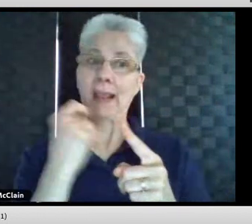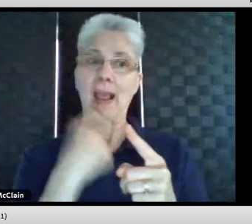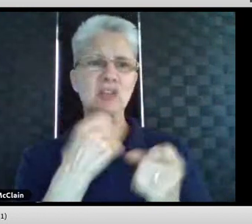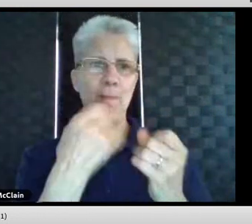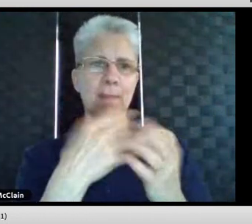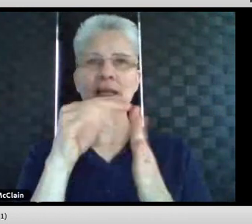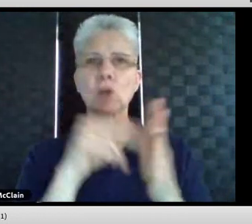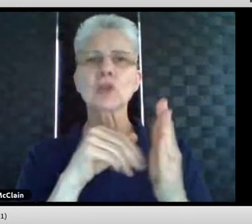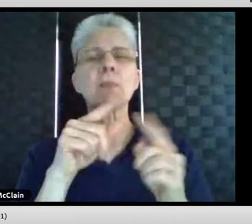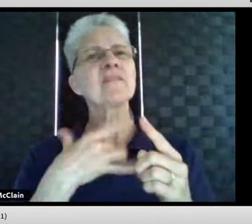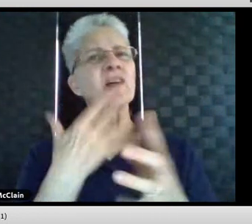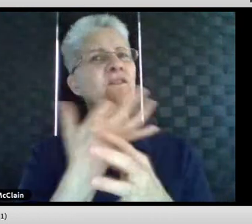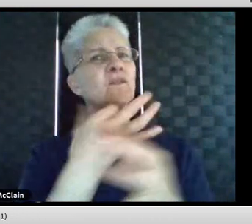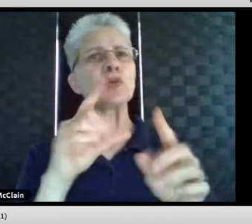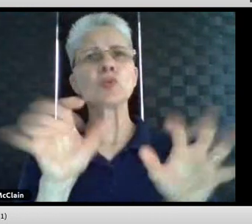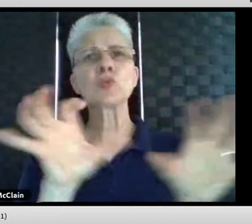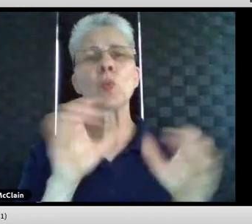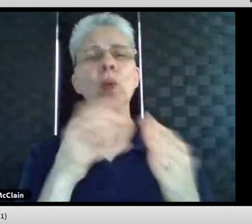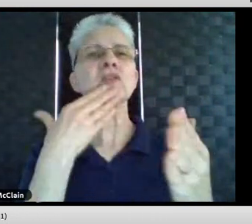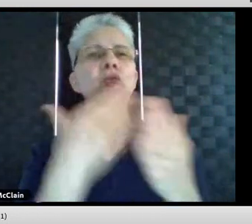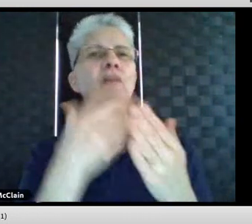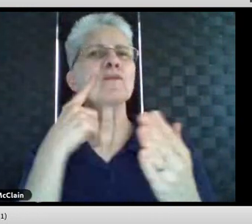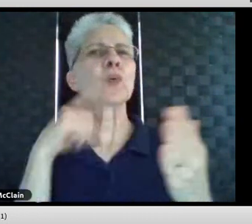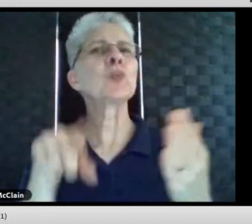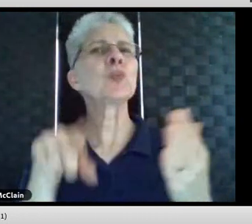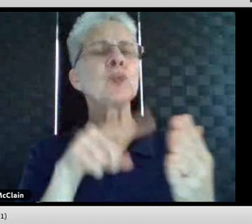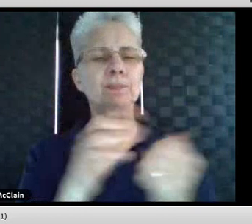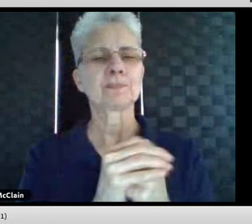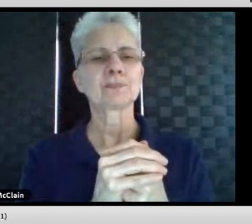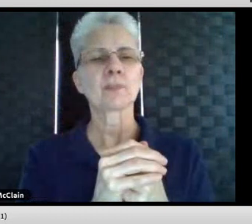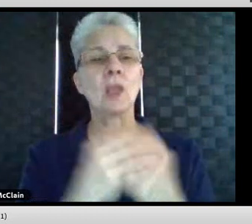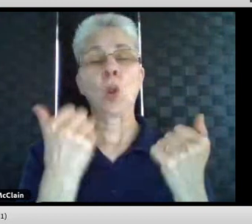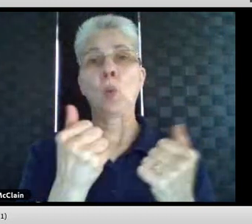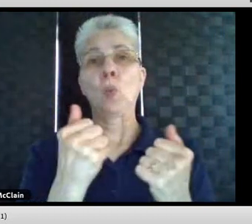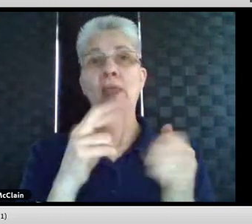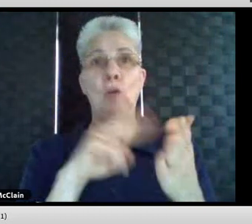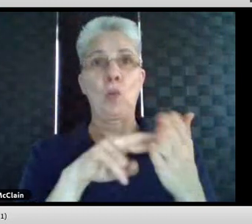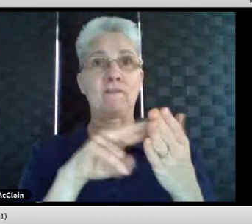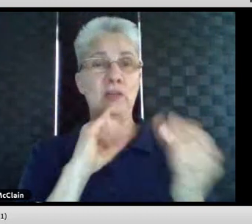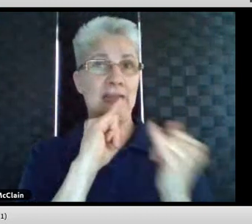but feel free to do whatever is good for you. So with the reference interview, you know,